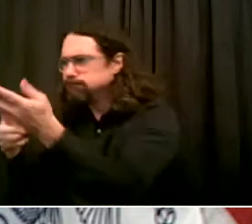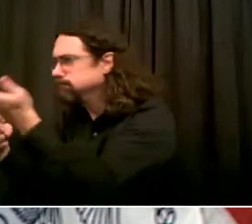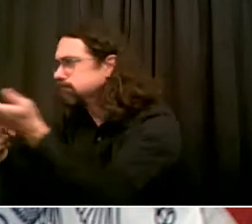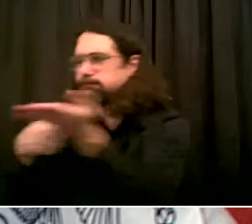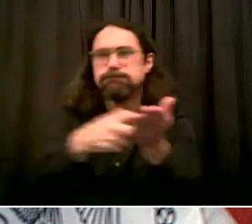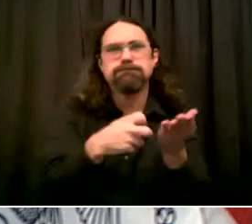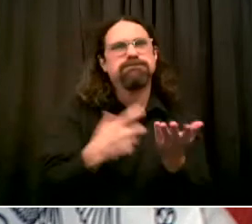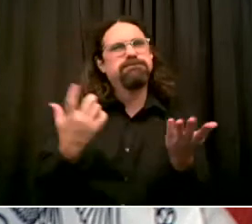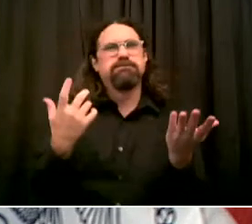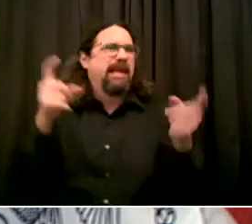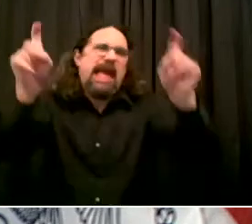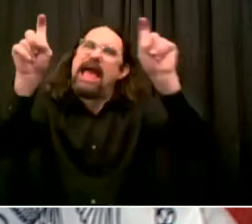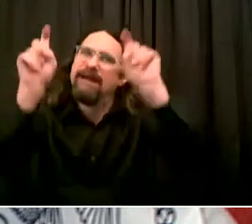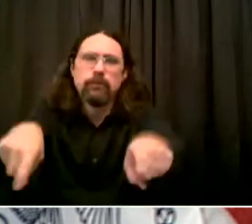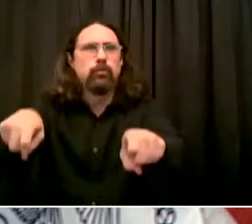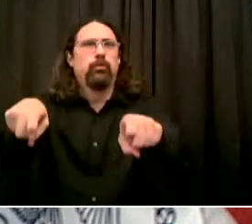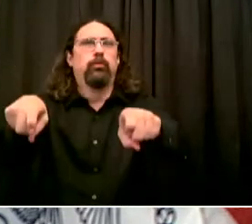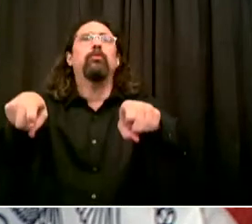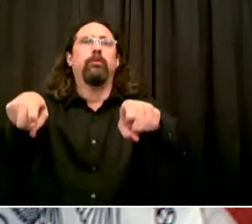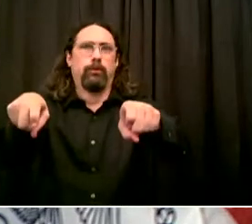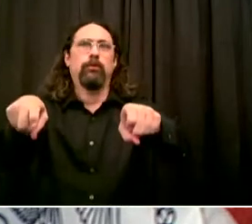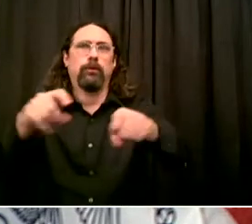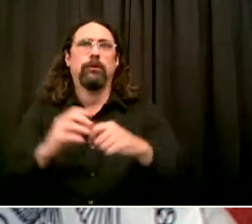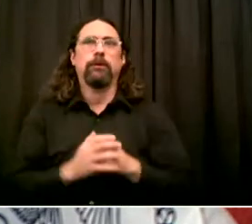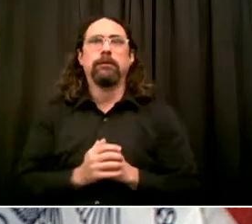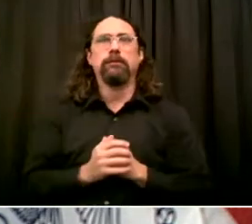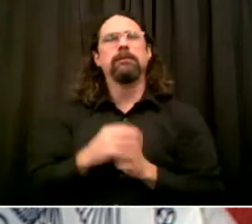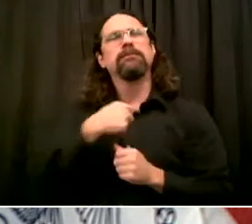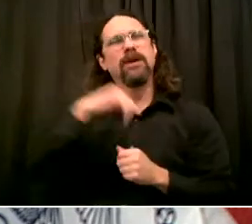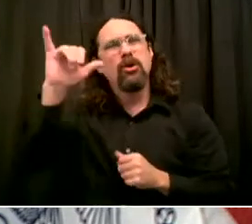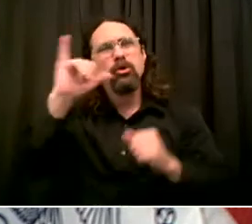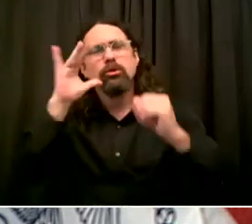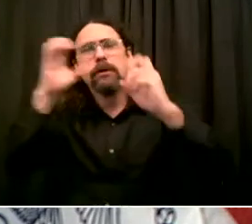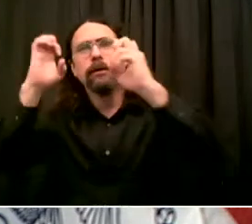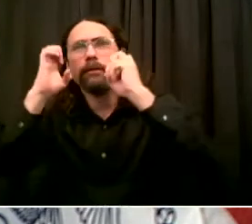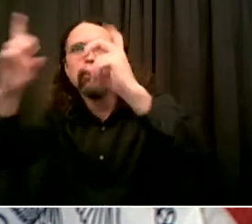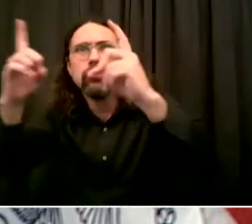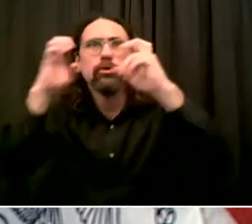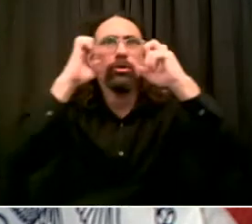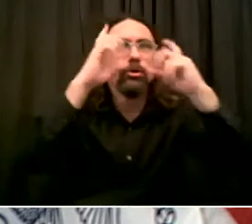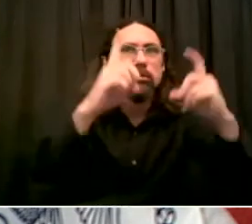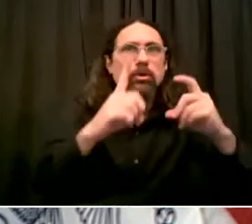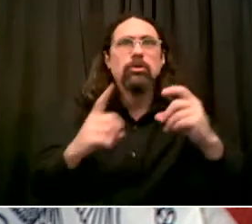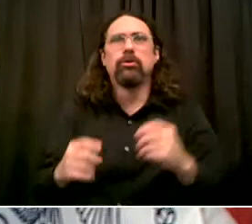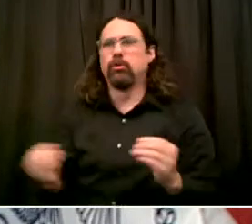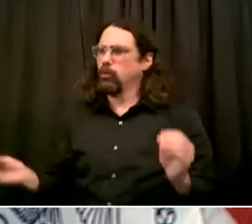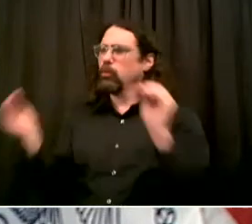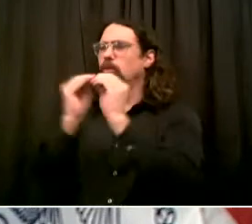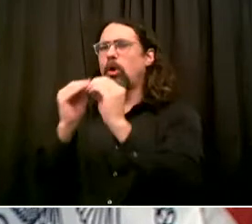TO GETTETTE MESESGESA IF THEY CARLISLE ATE QUAUARANTINE, THERE WILL BE CONS. SO WE'LL BE AMPLIFYING THAT AND DOING MORE ENFORCEMENT.